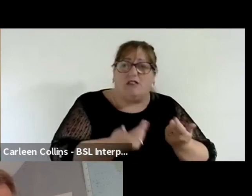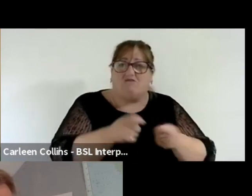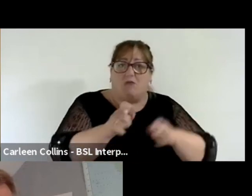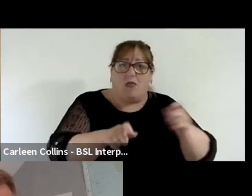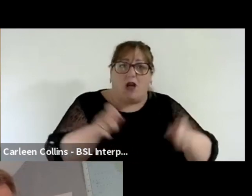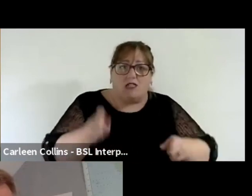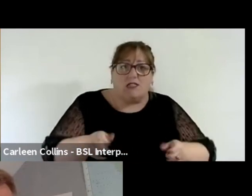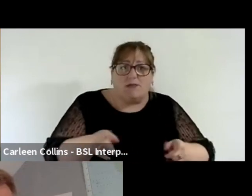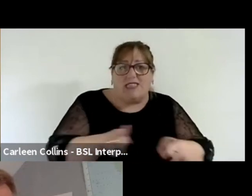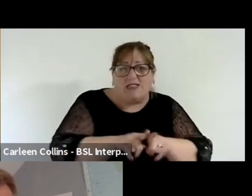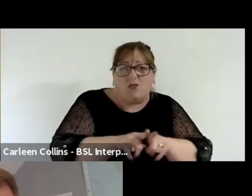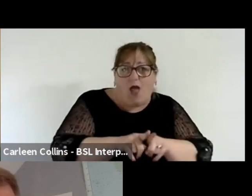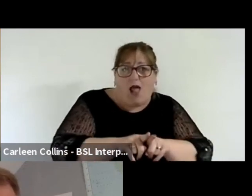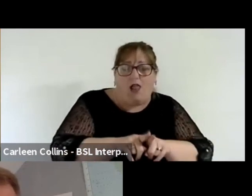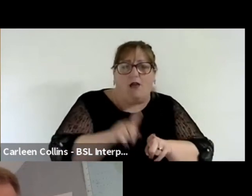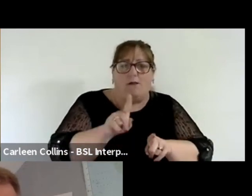Certainly we have internal services, that we have colleagues who use internal services, things like the HR services.